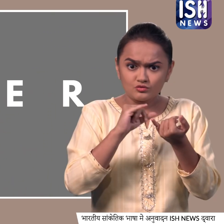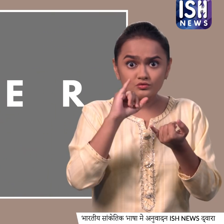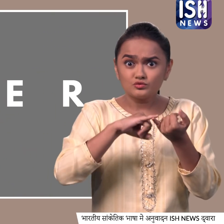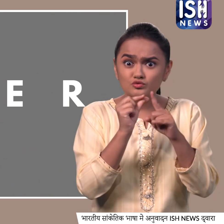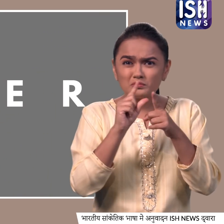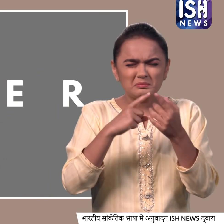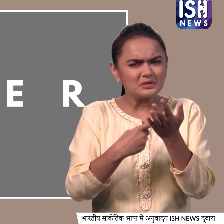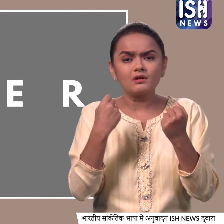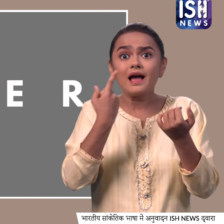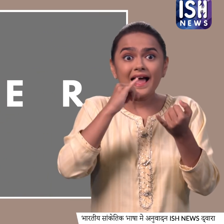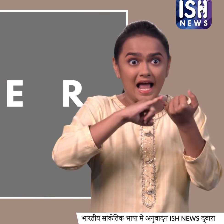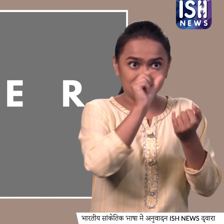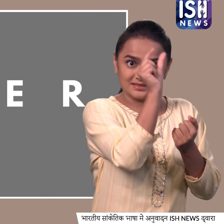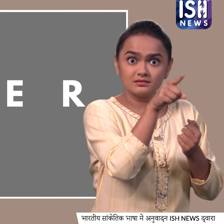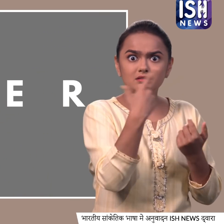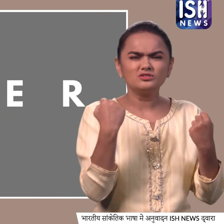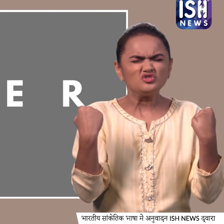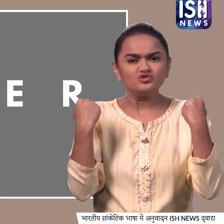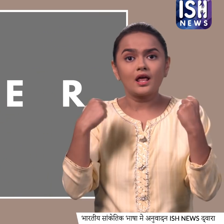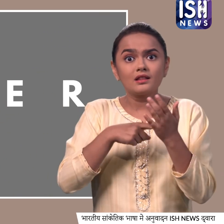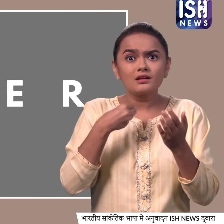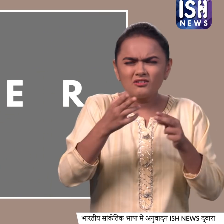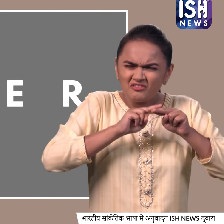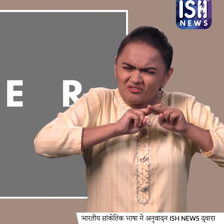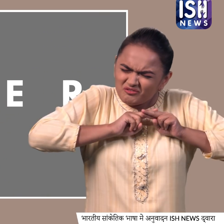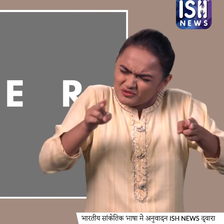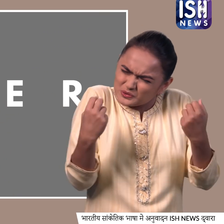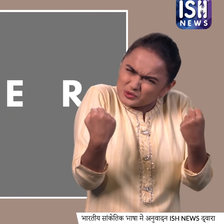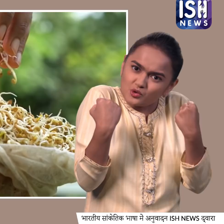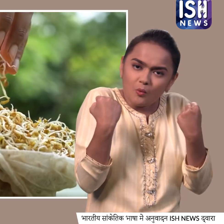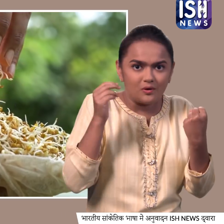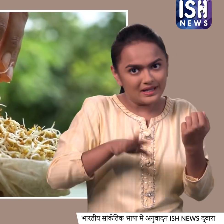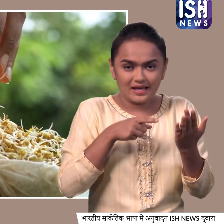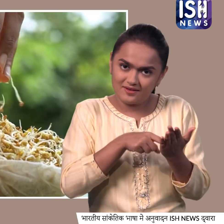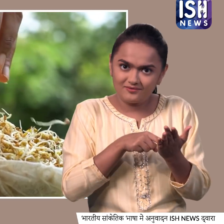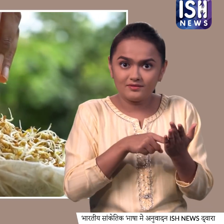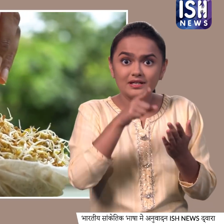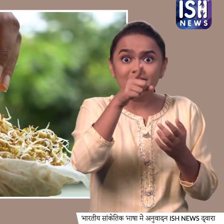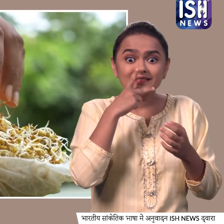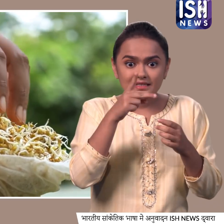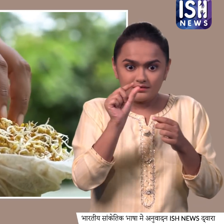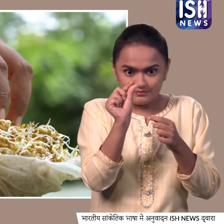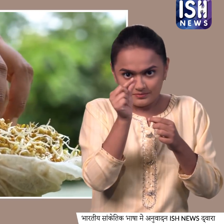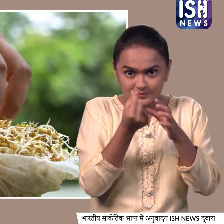S for strength-giving, which give you a lot of power Look at these radish sprouts